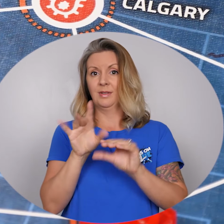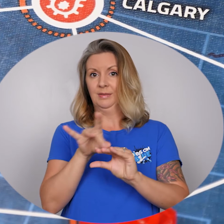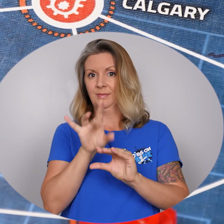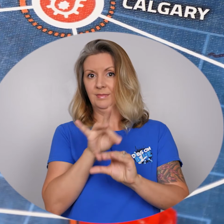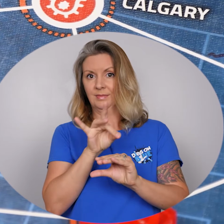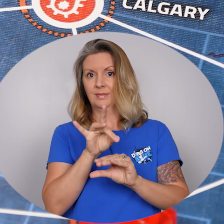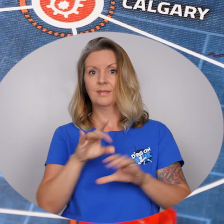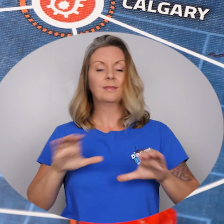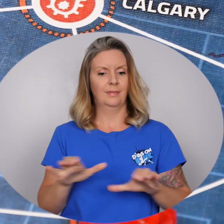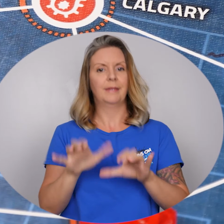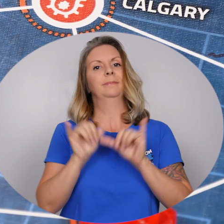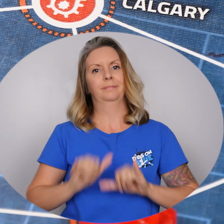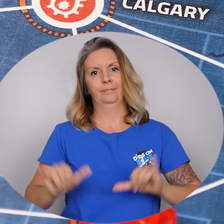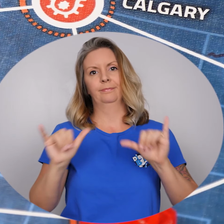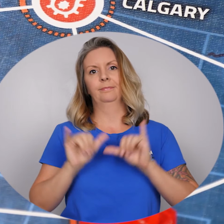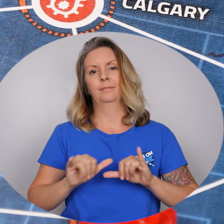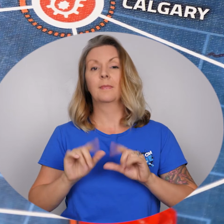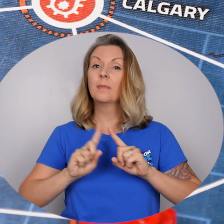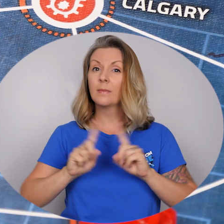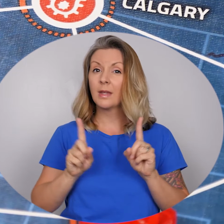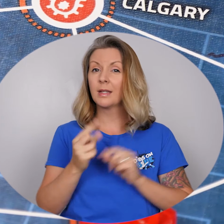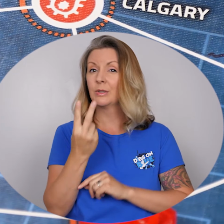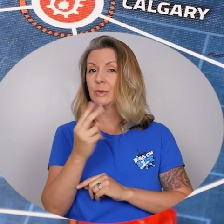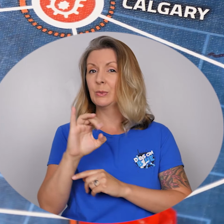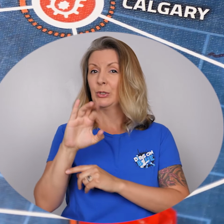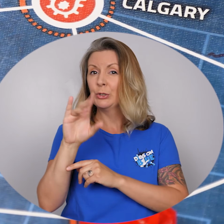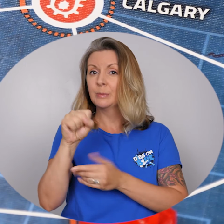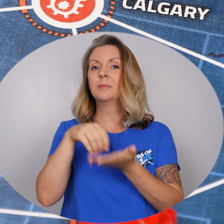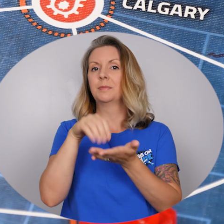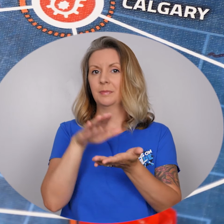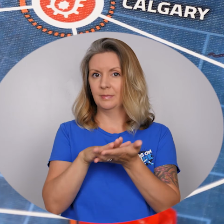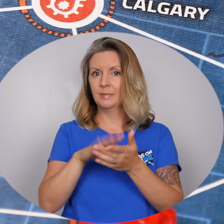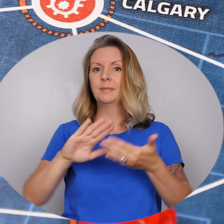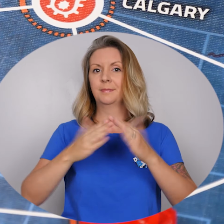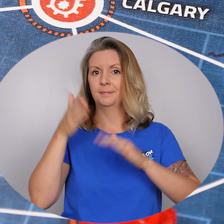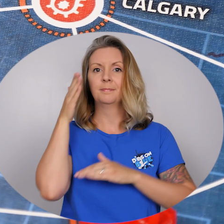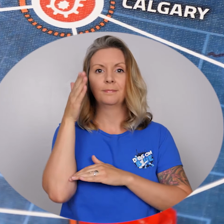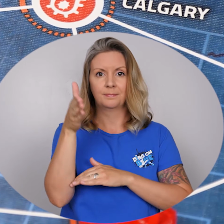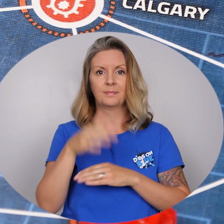and do the same thing, except this time you’ll only place 2 disease cubes on each of the